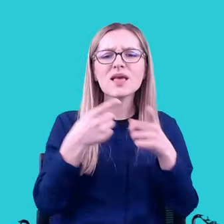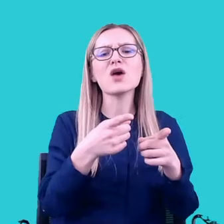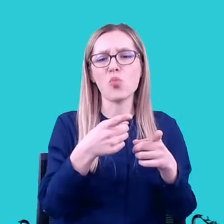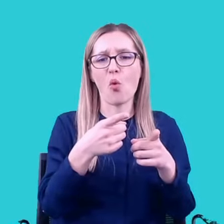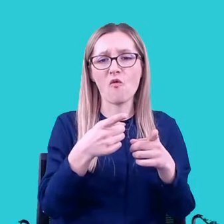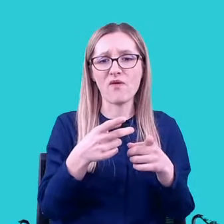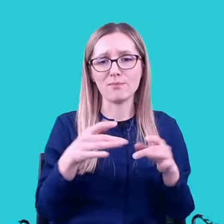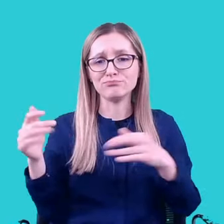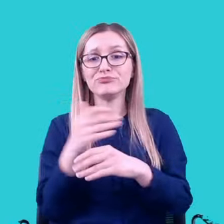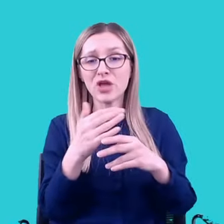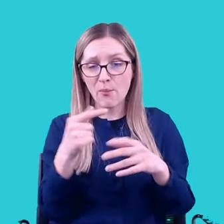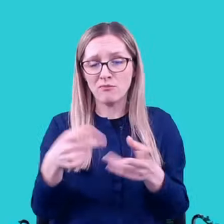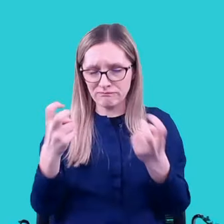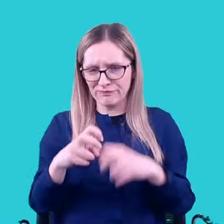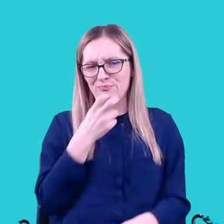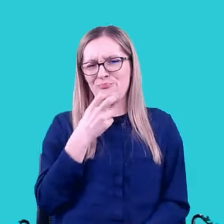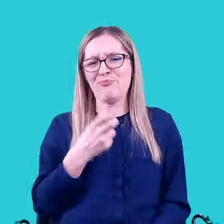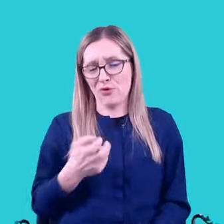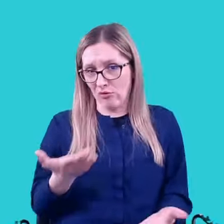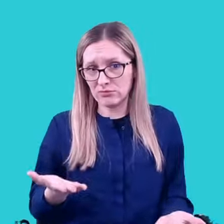Complicated? I don’t think so.